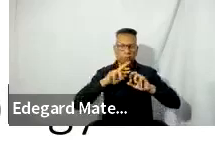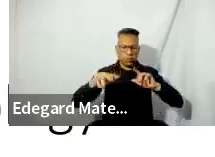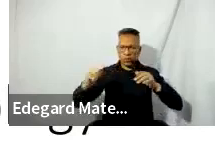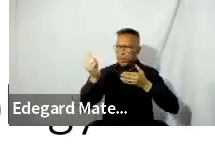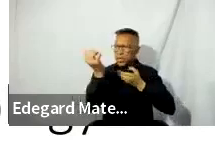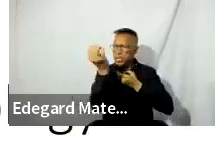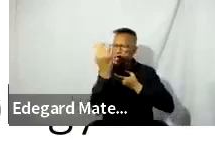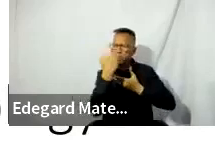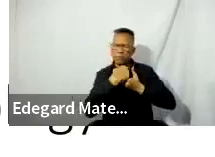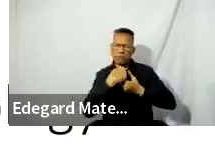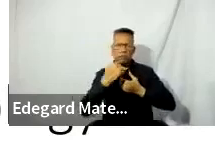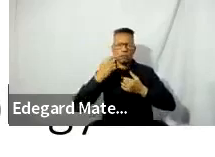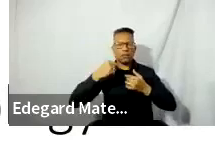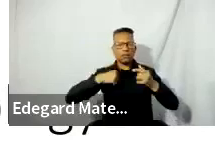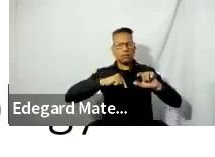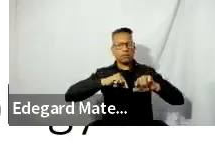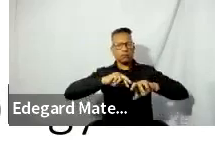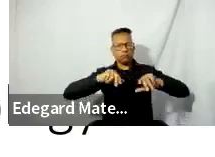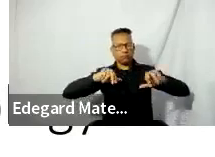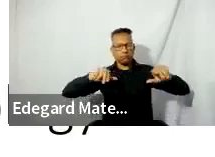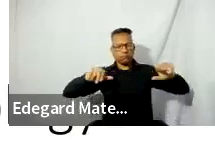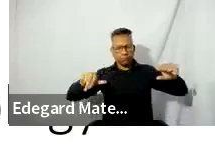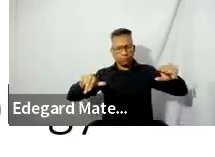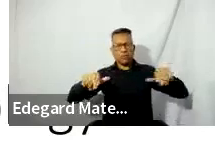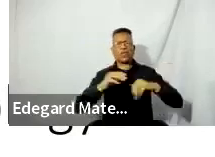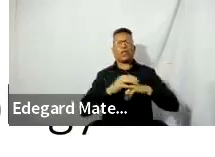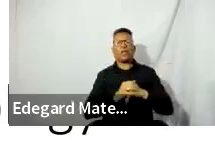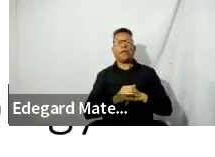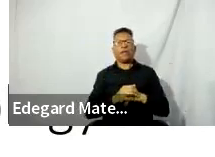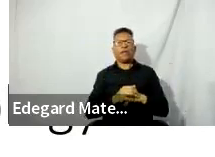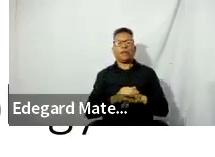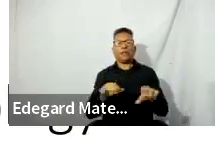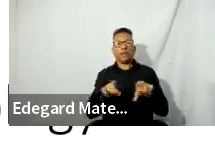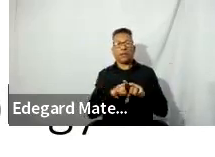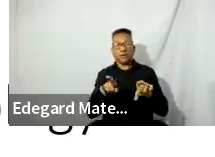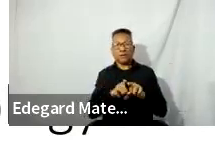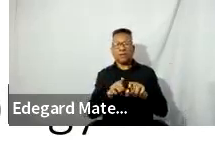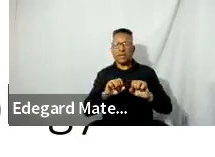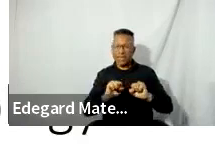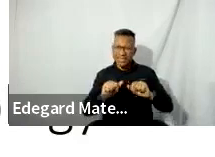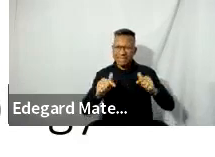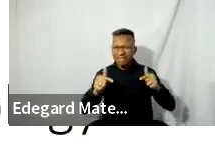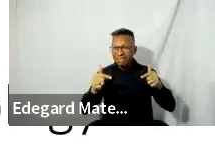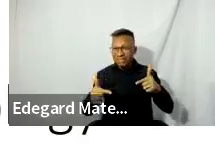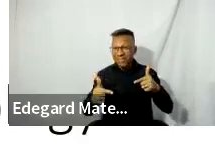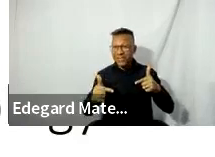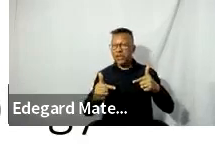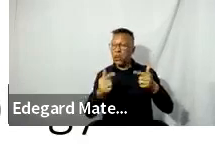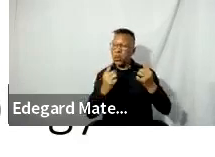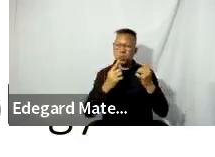control, mastery. of behavior behavior, The social social that's the external and the individual and and so on all of these